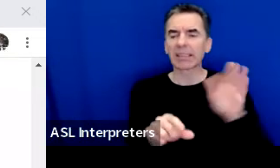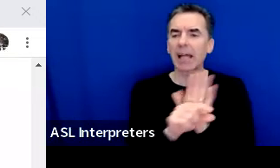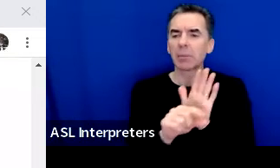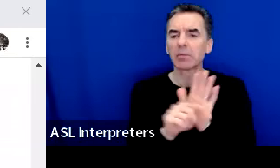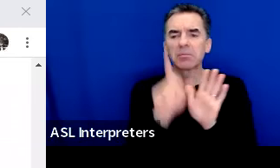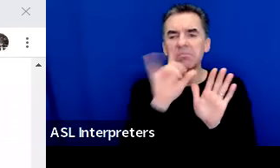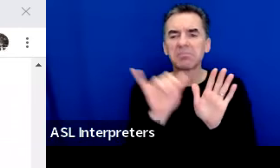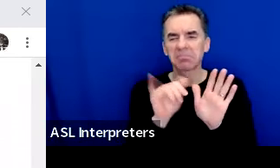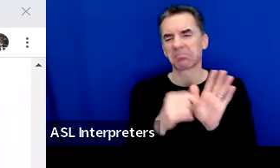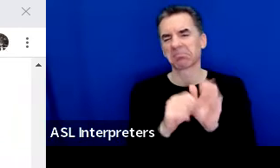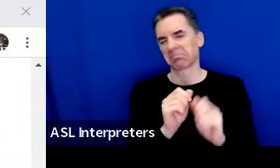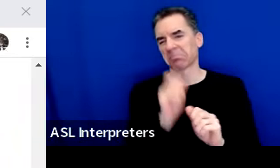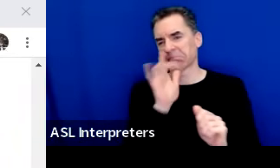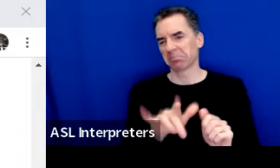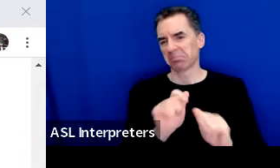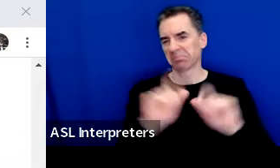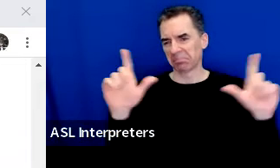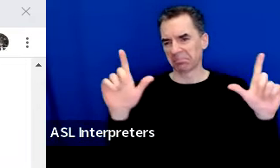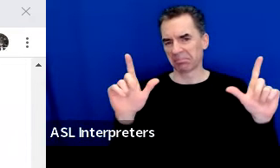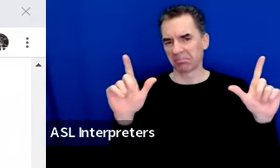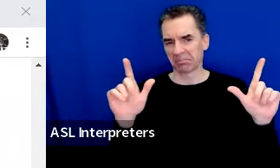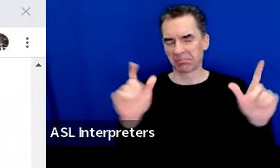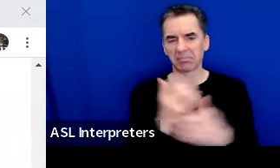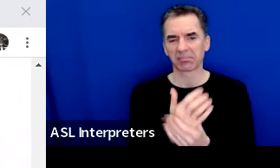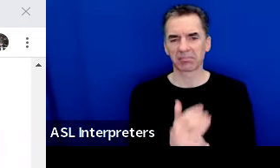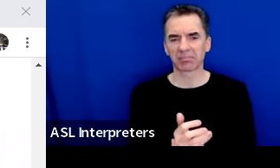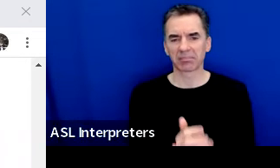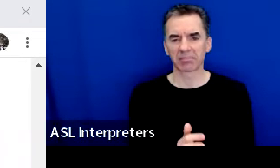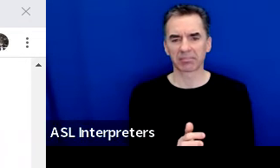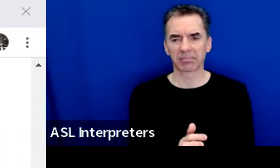So, for example, let me just jump into a little bit more interesting,